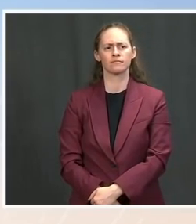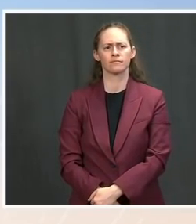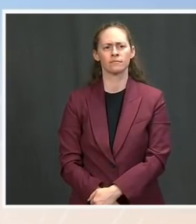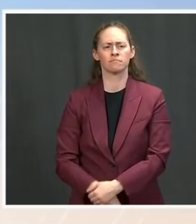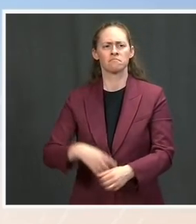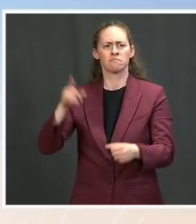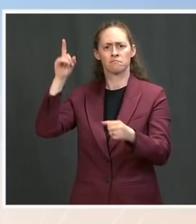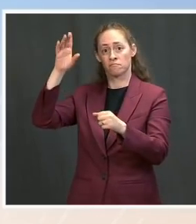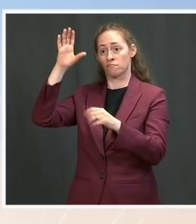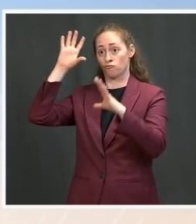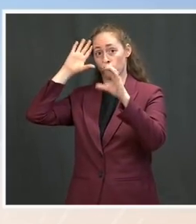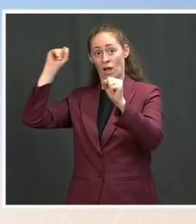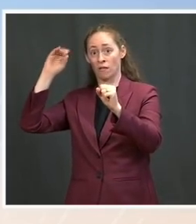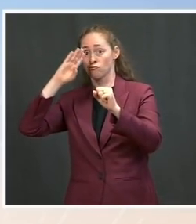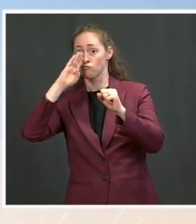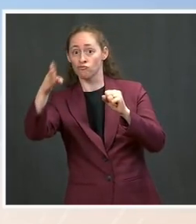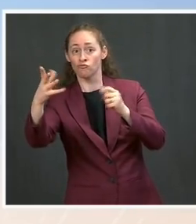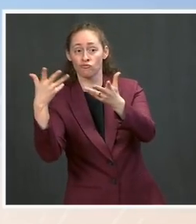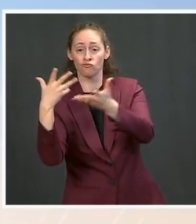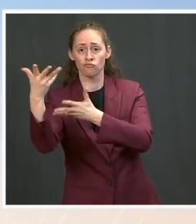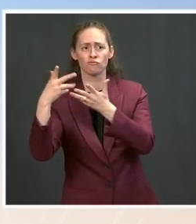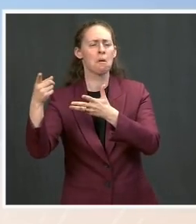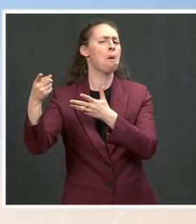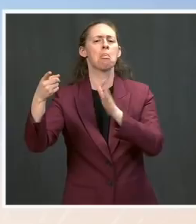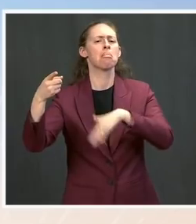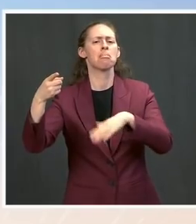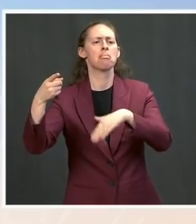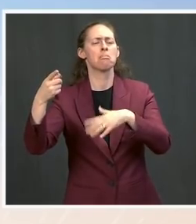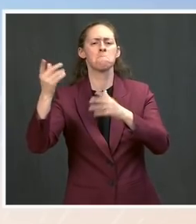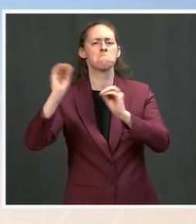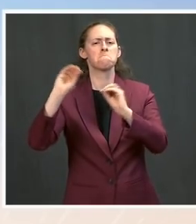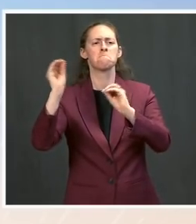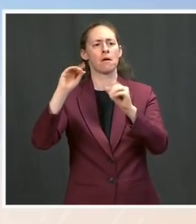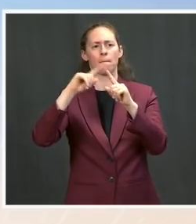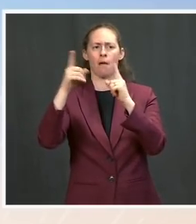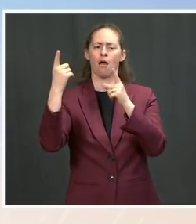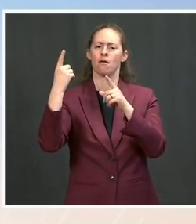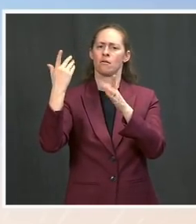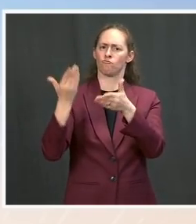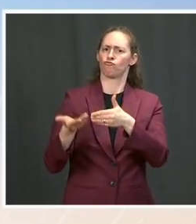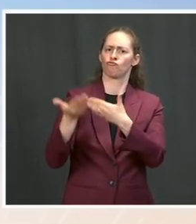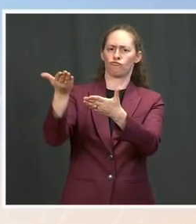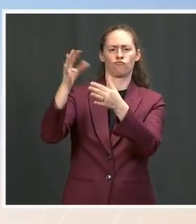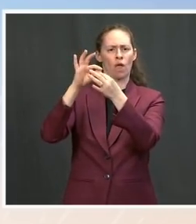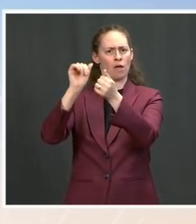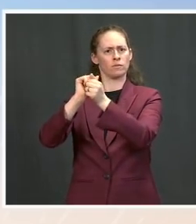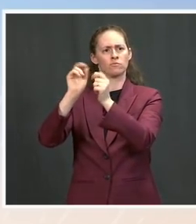But it's my understanding that the Department of Educa- -- of Transportation, I should say -- sorry -- is examining available tools